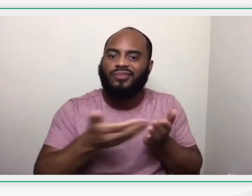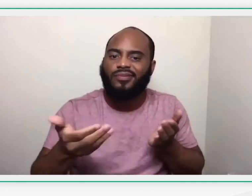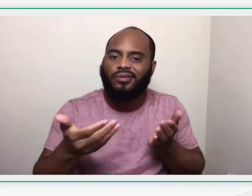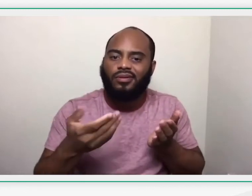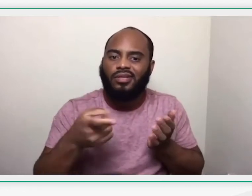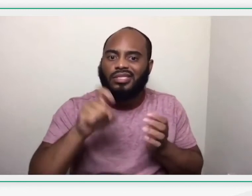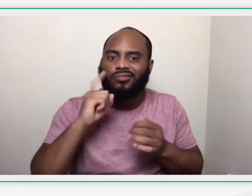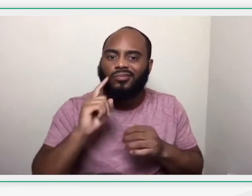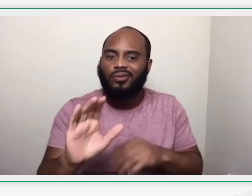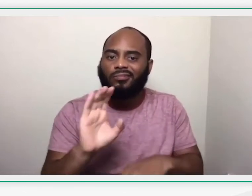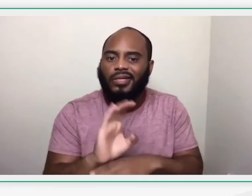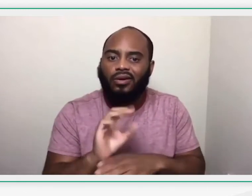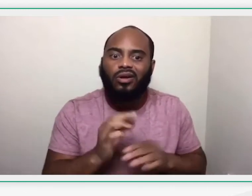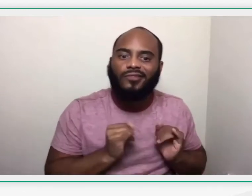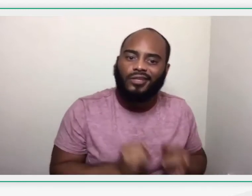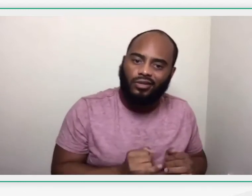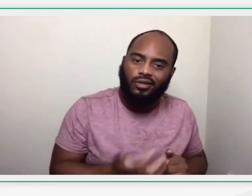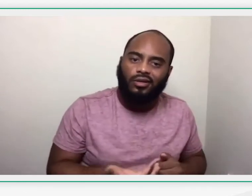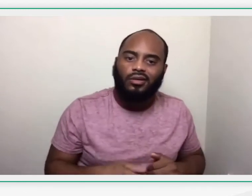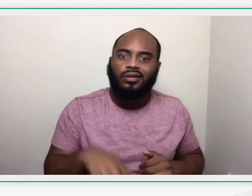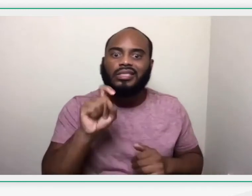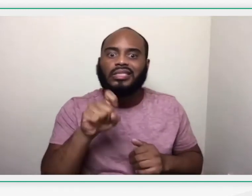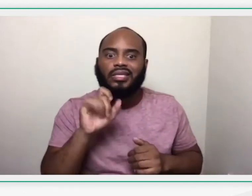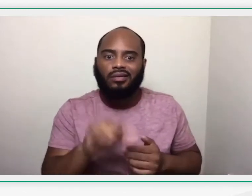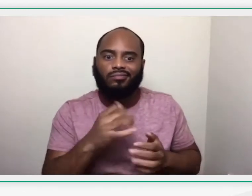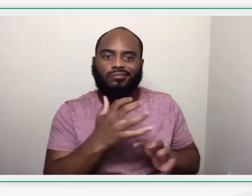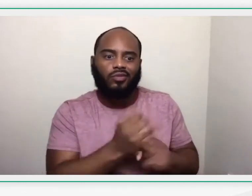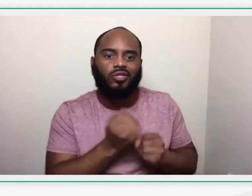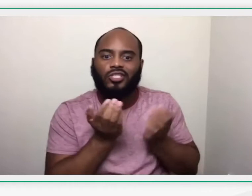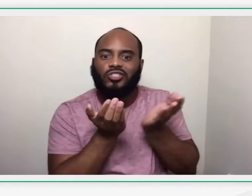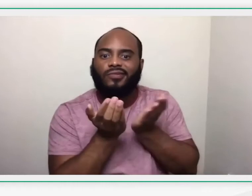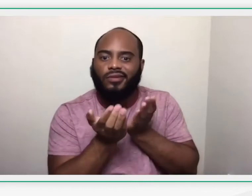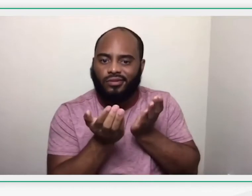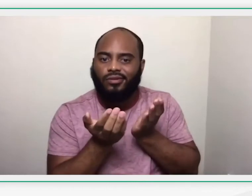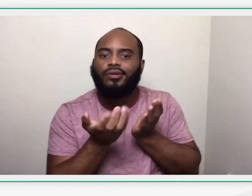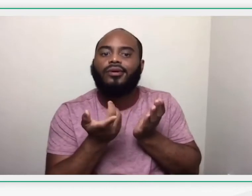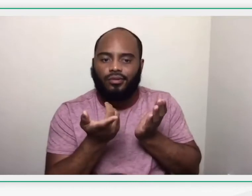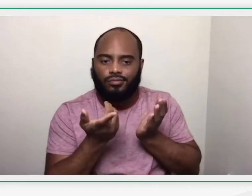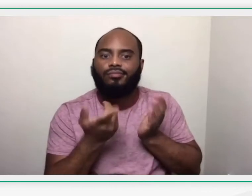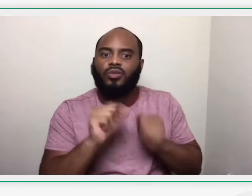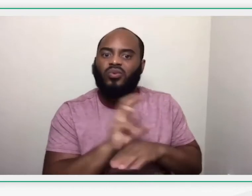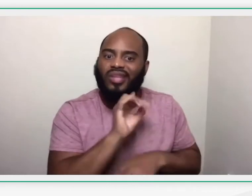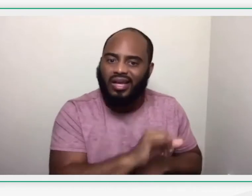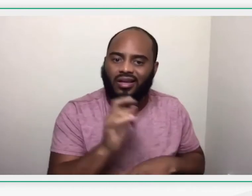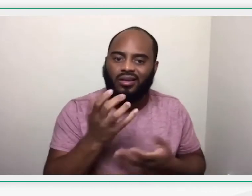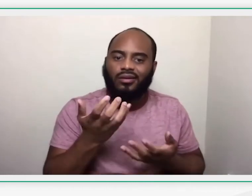One can obtain things for personal use or for business use through credit.